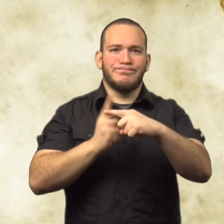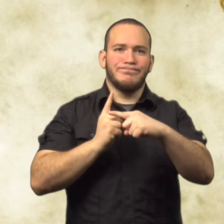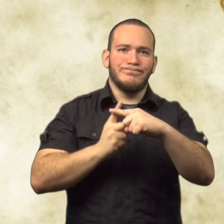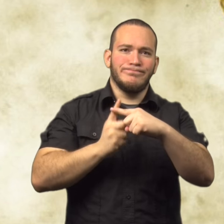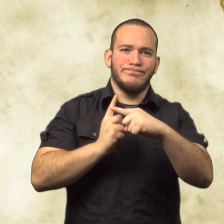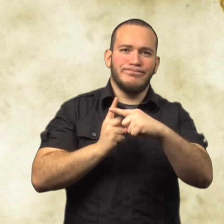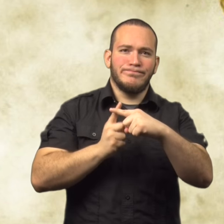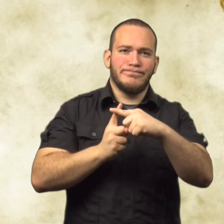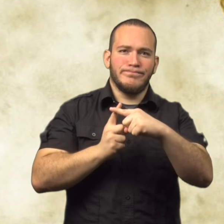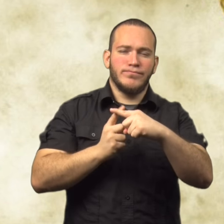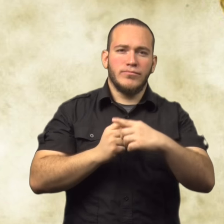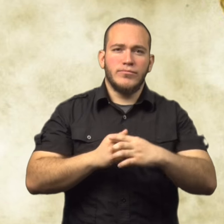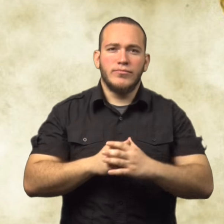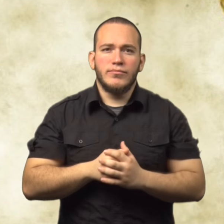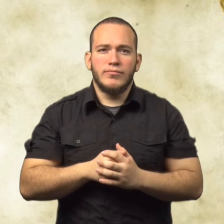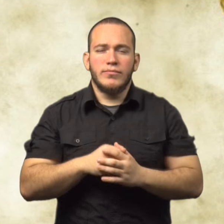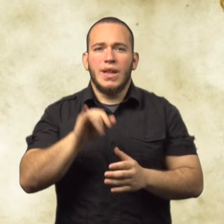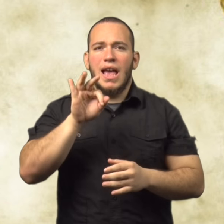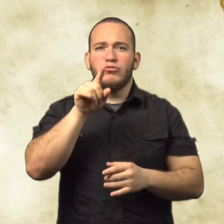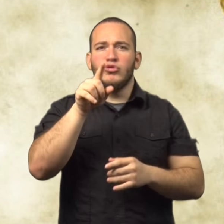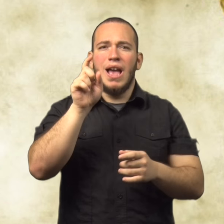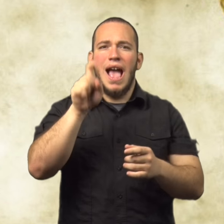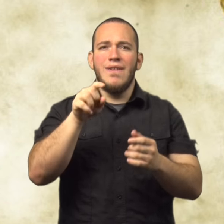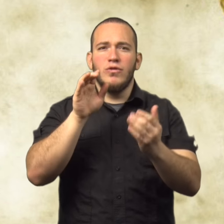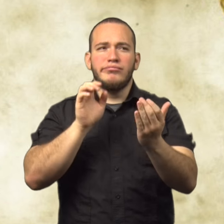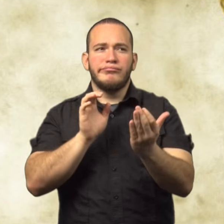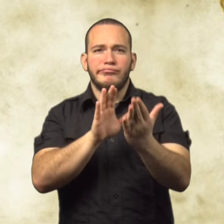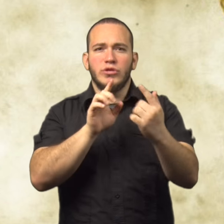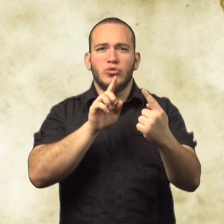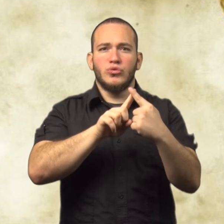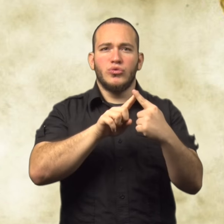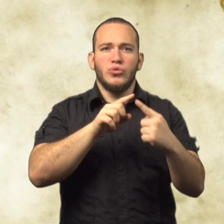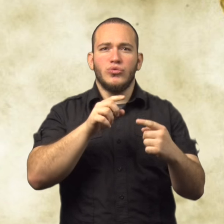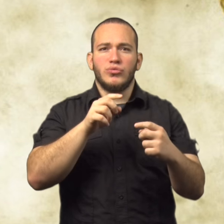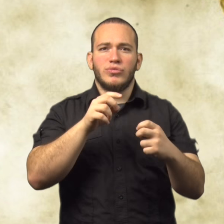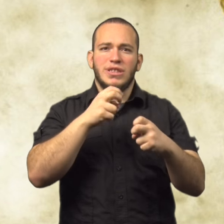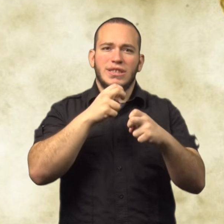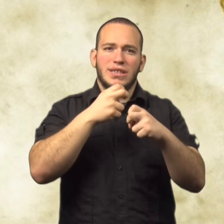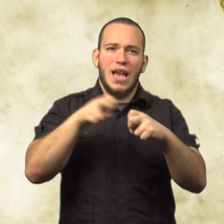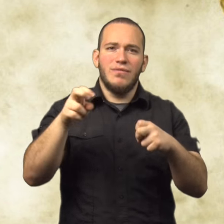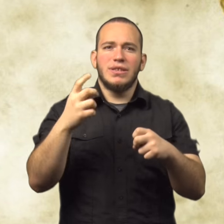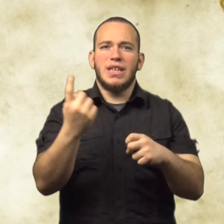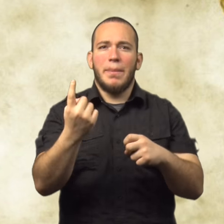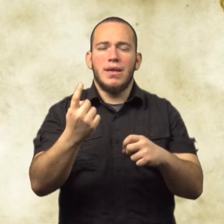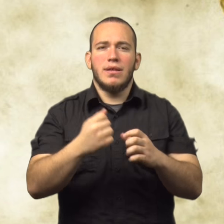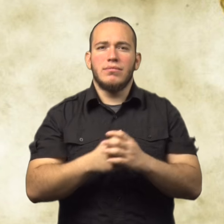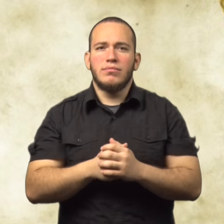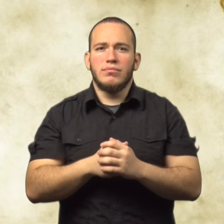She decided to remain positive. If you have to face something difficult,